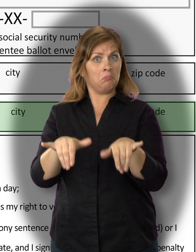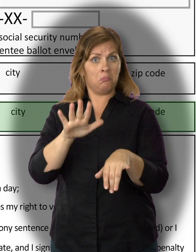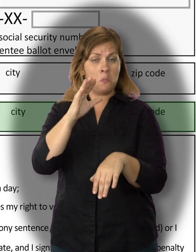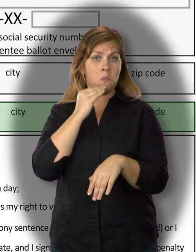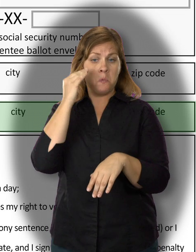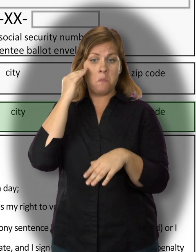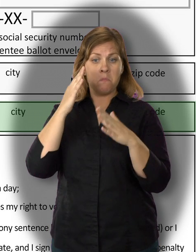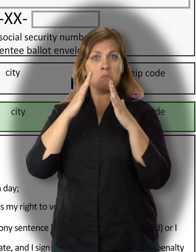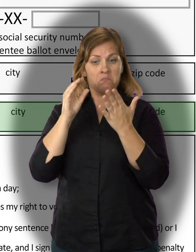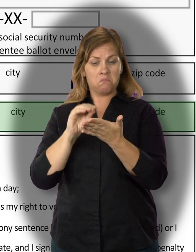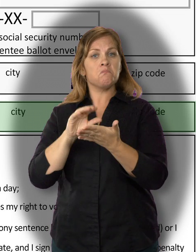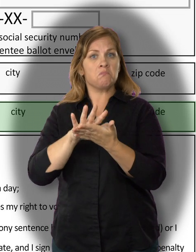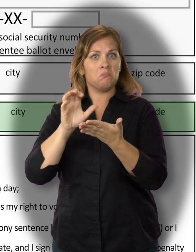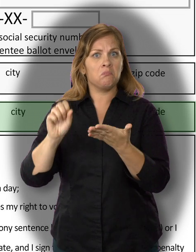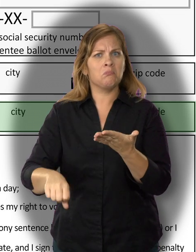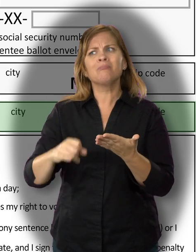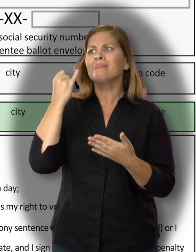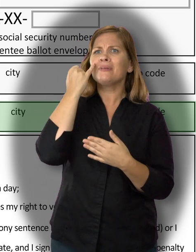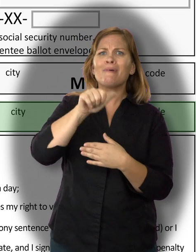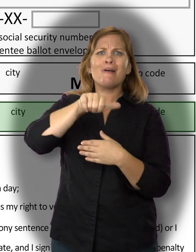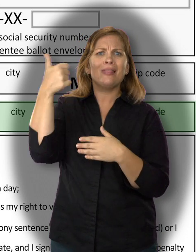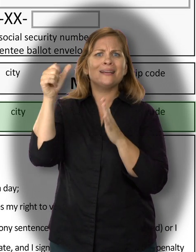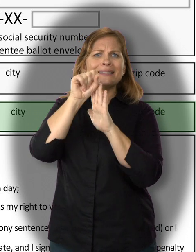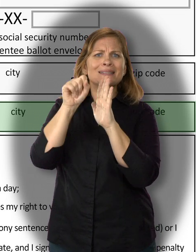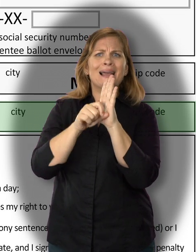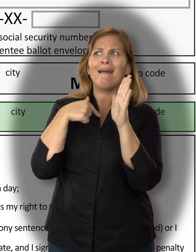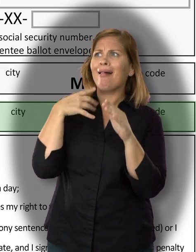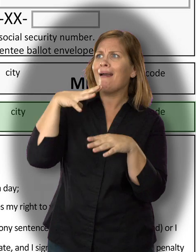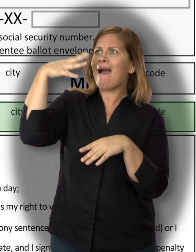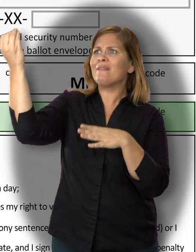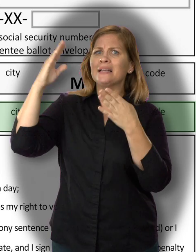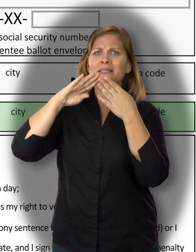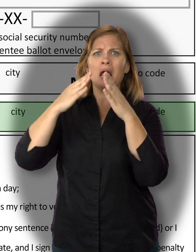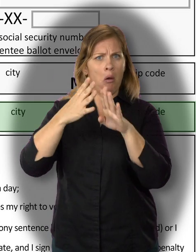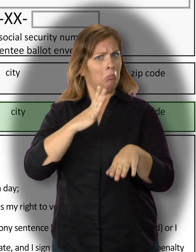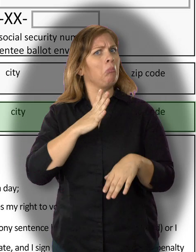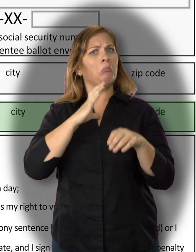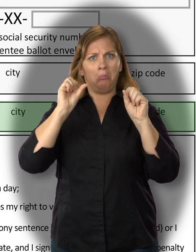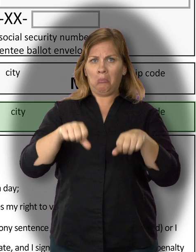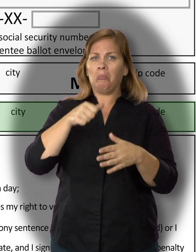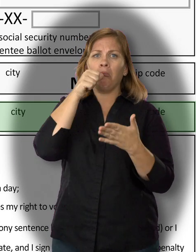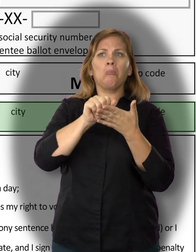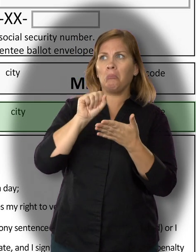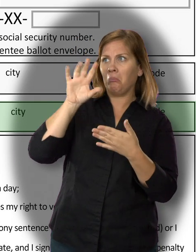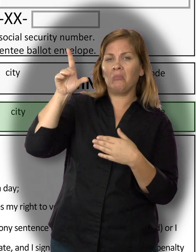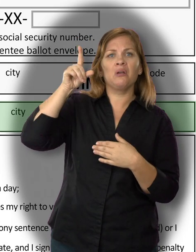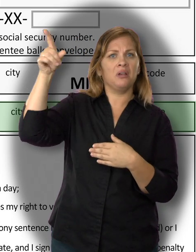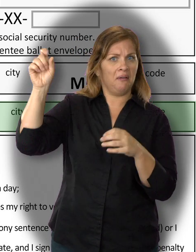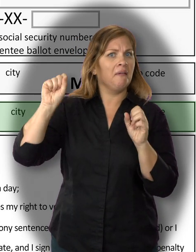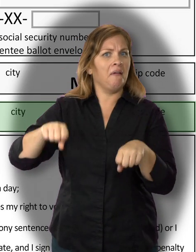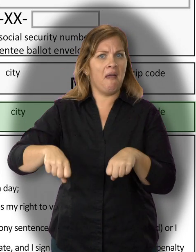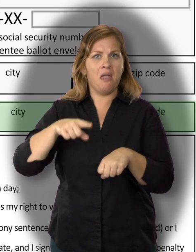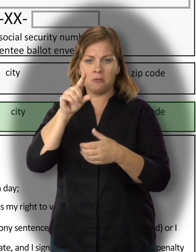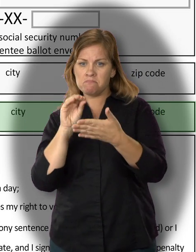1. your home address (write it down again) 2. a PO Box; or